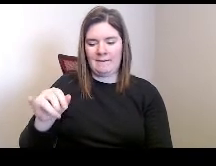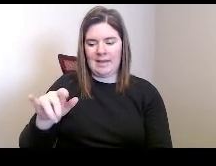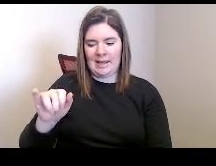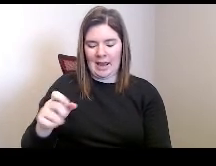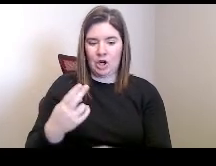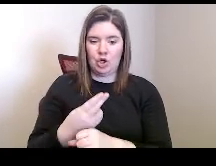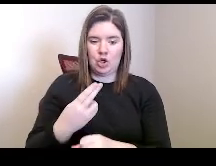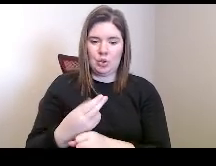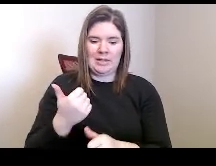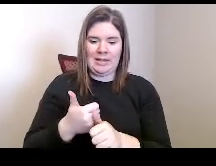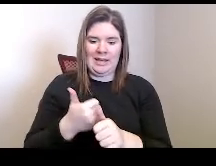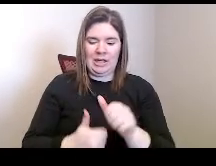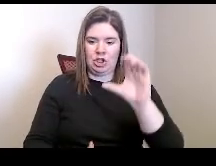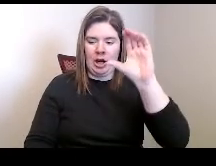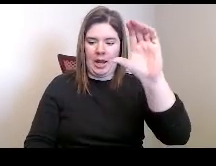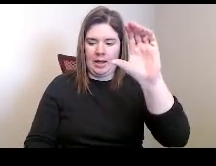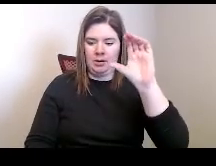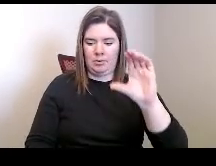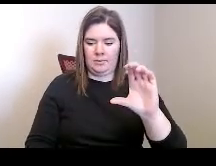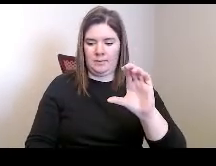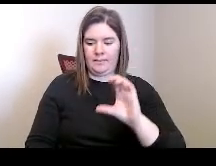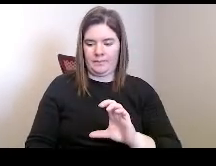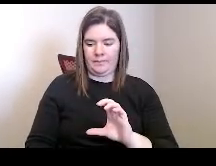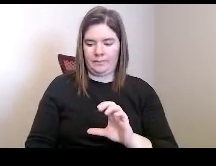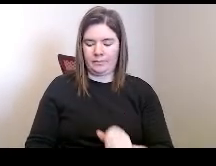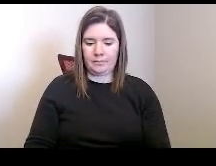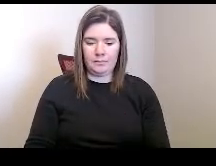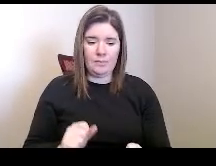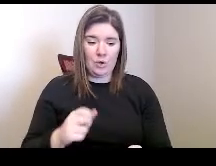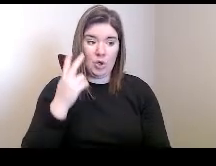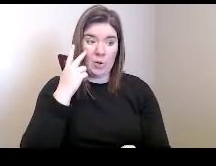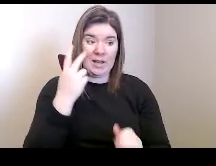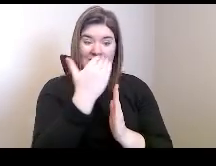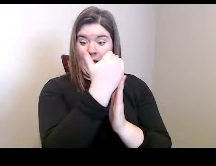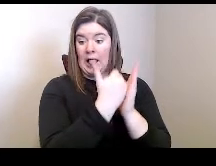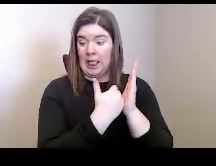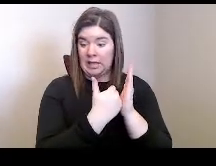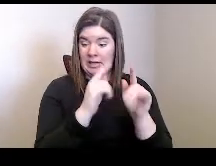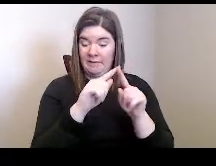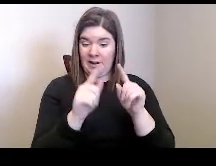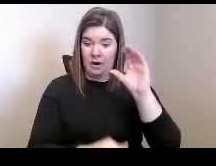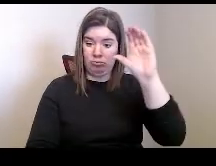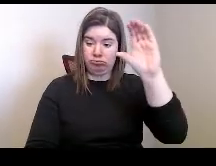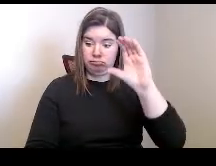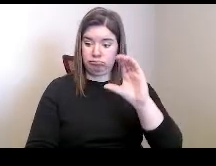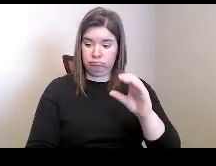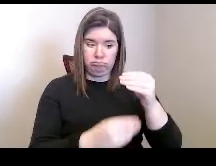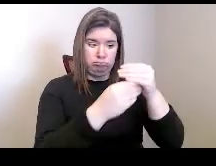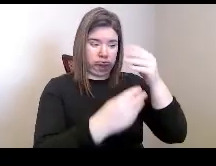We can also view a list of headings so you can get a whole list of headings in the document, kind of